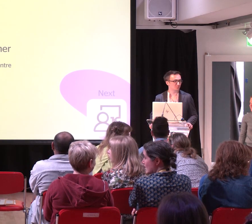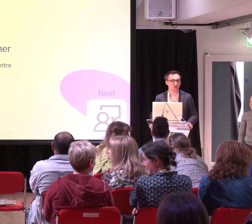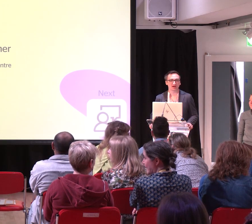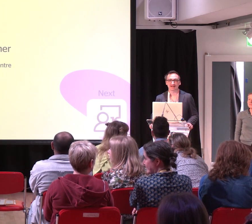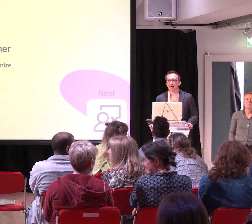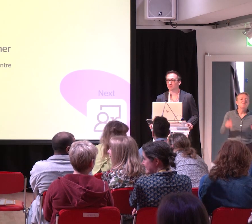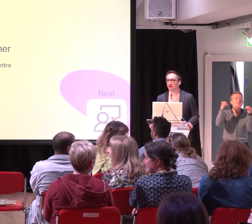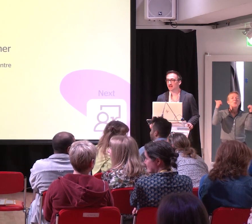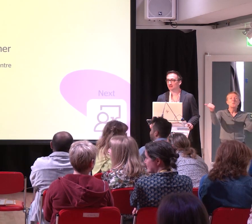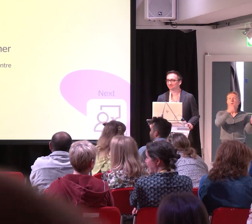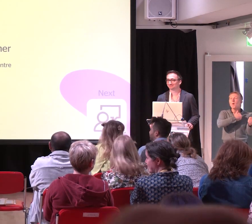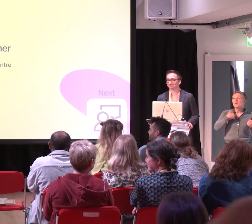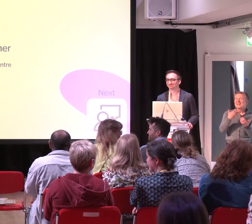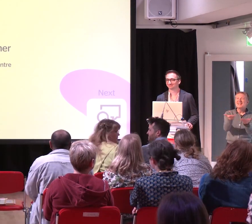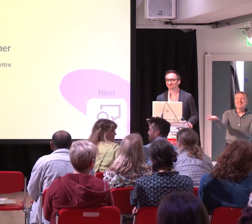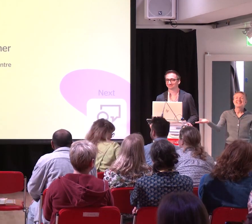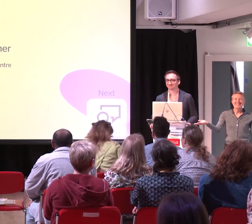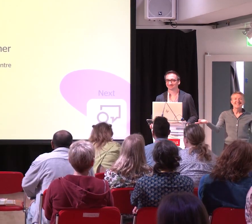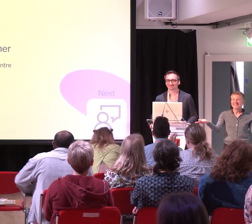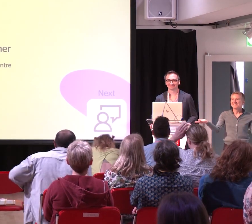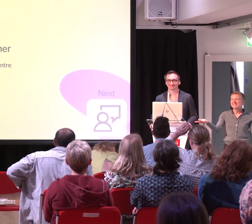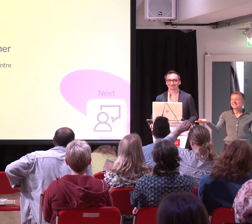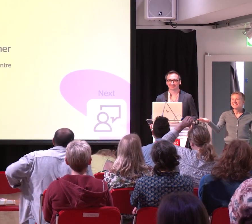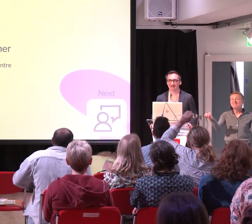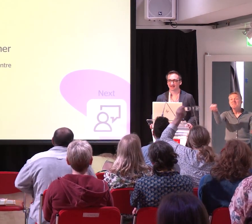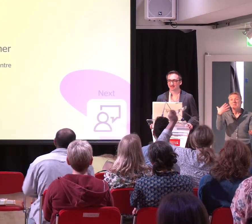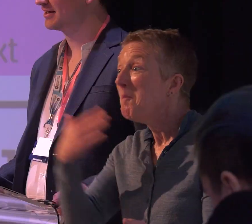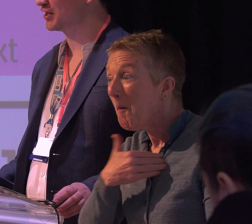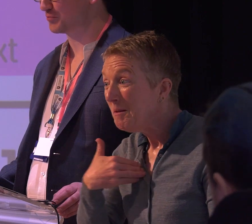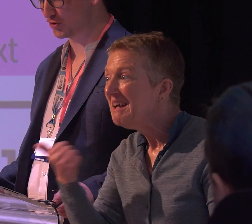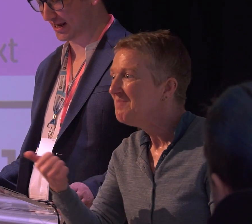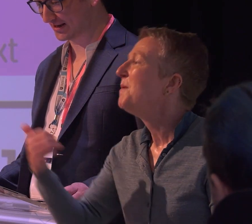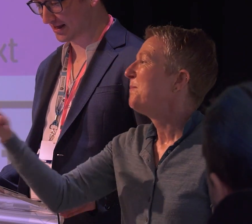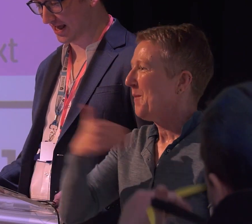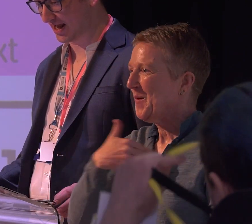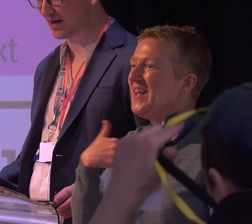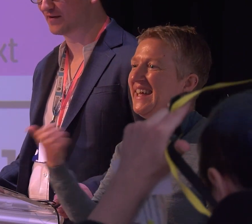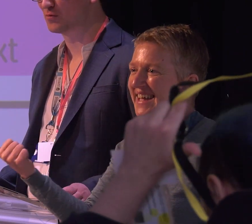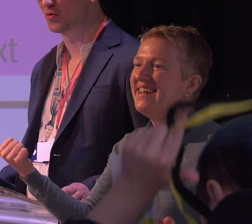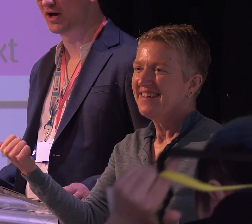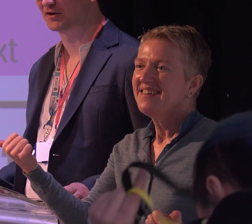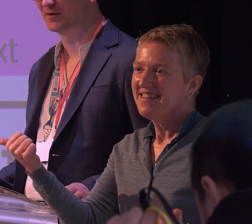Good morning everybody. (people chattering) Good morning and a very warm welcome